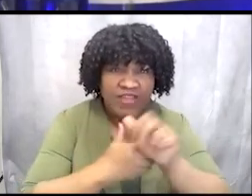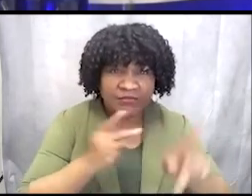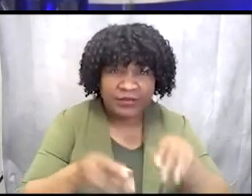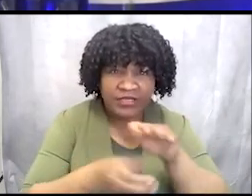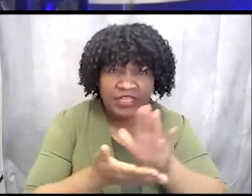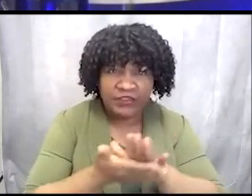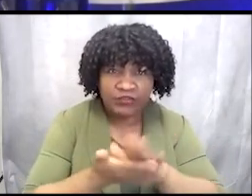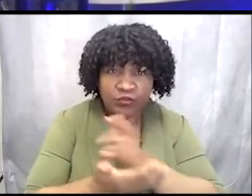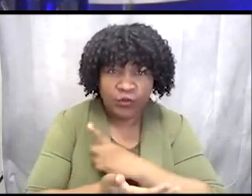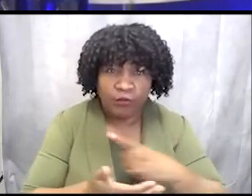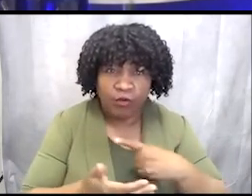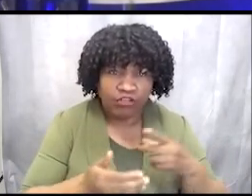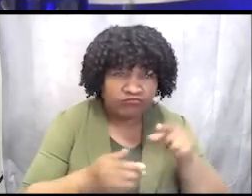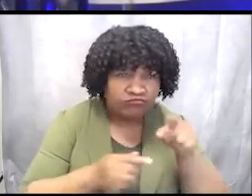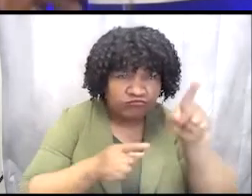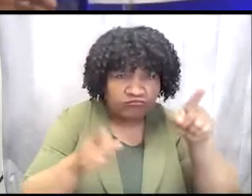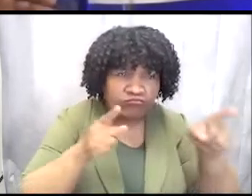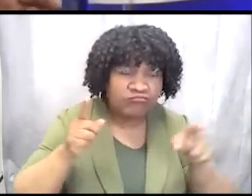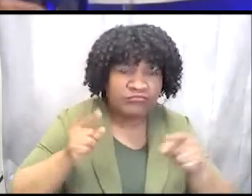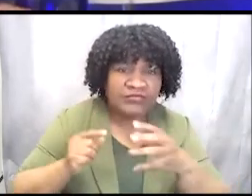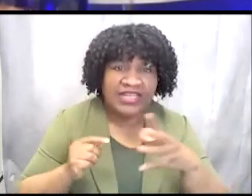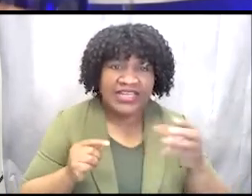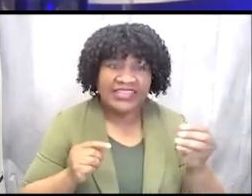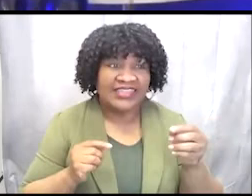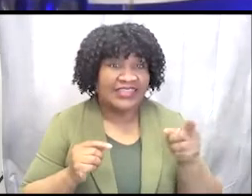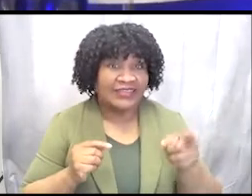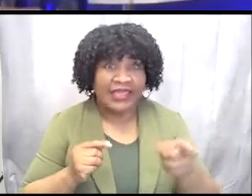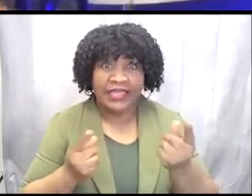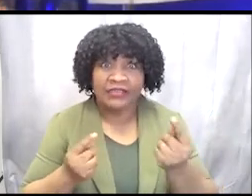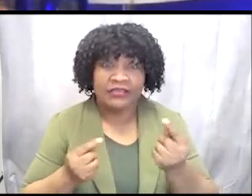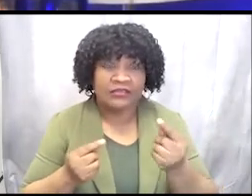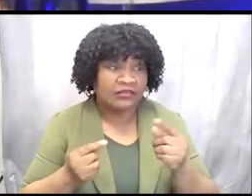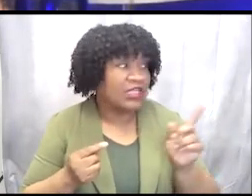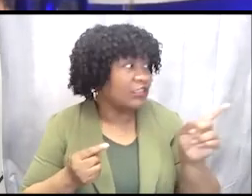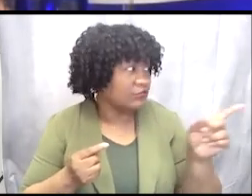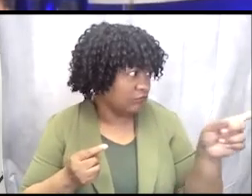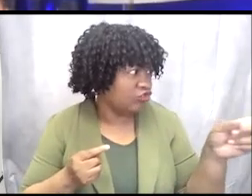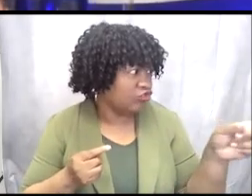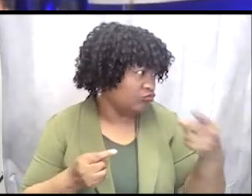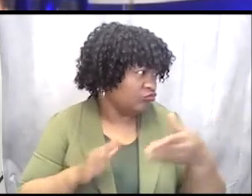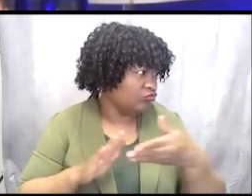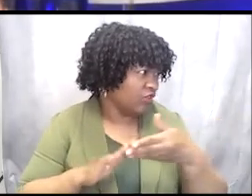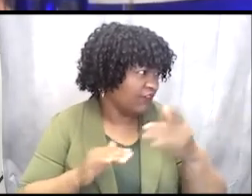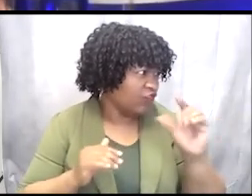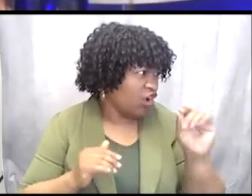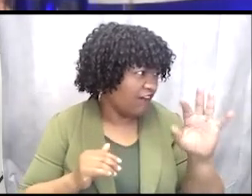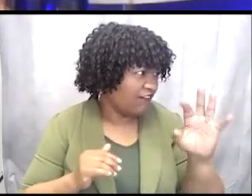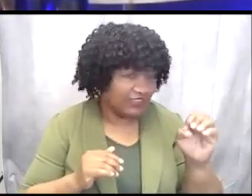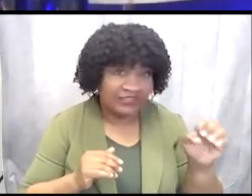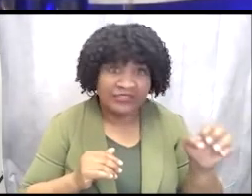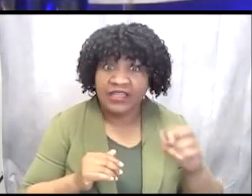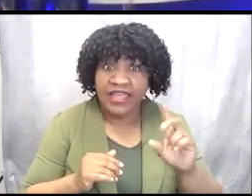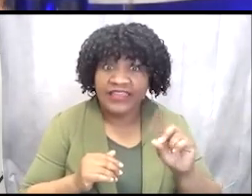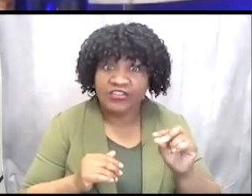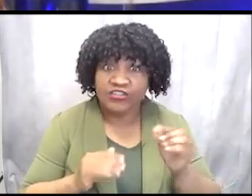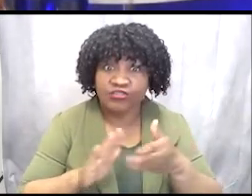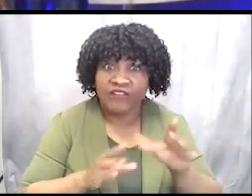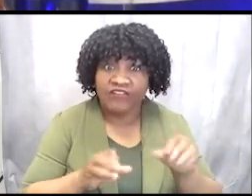and then they put candidates up to run. And in some places, they're actually running and winning.